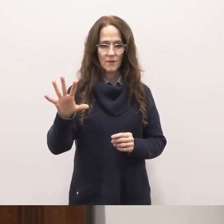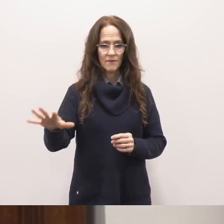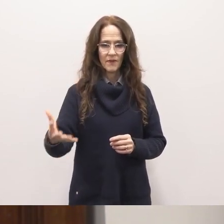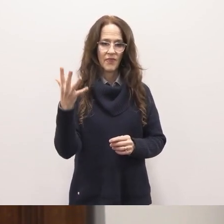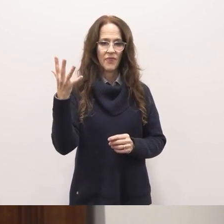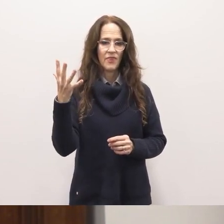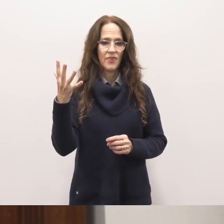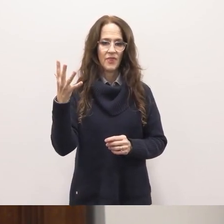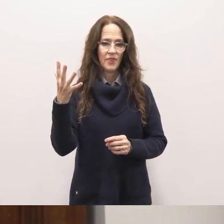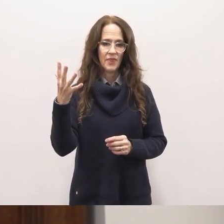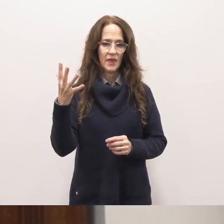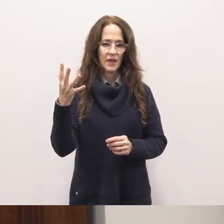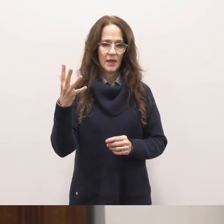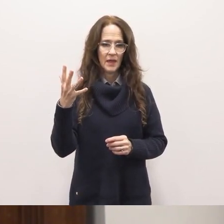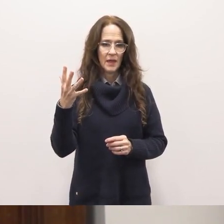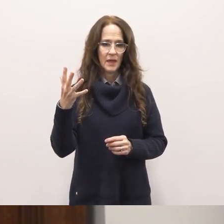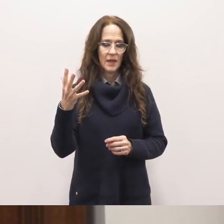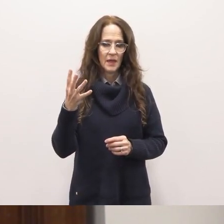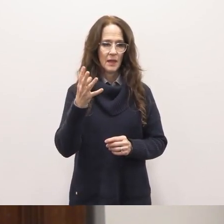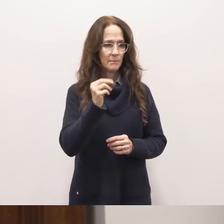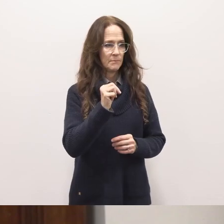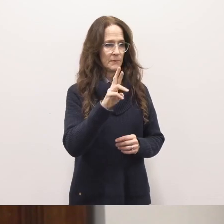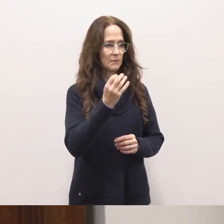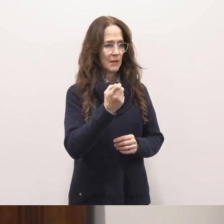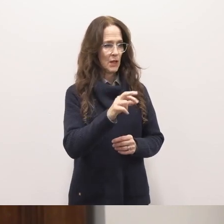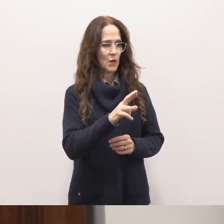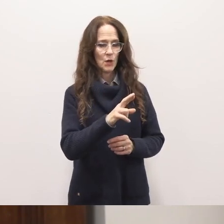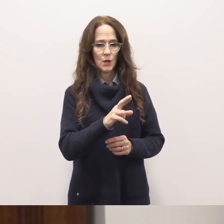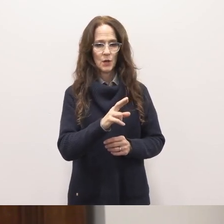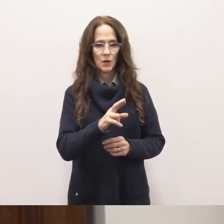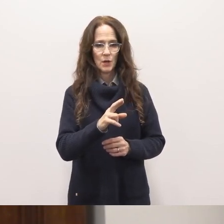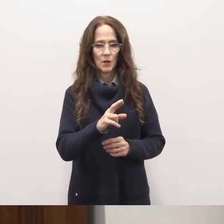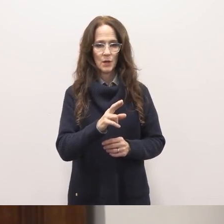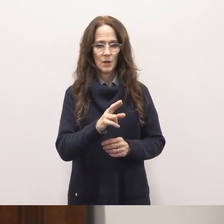And then I believe Mr. Miller would like